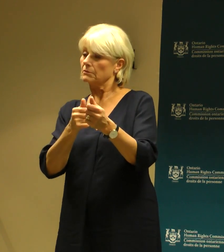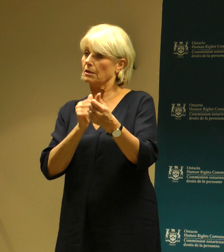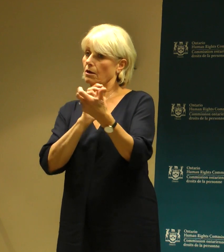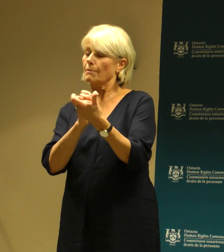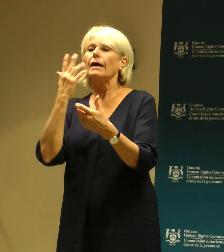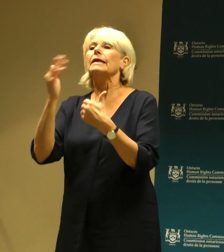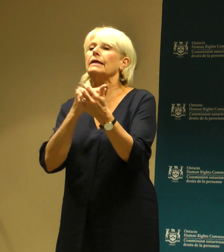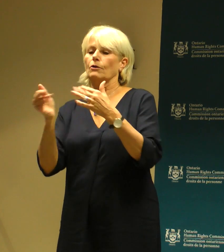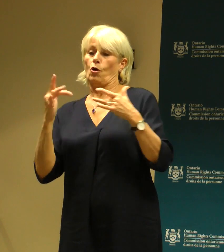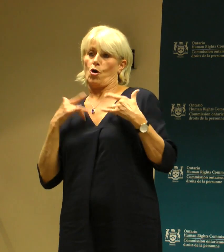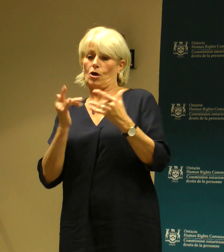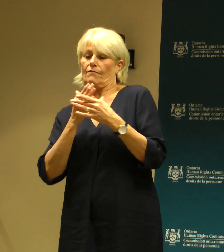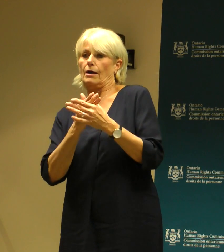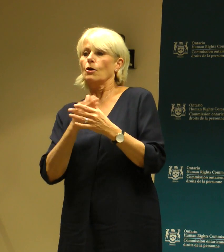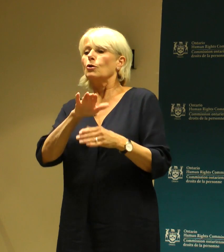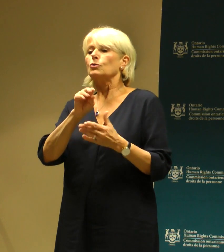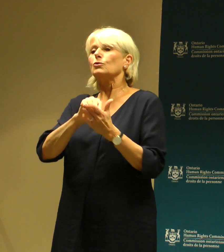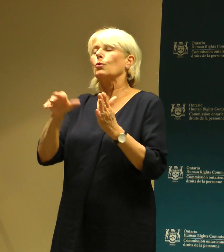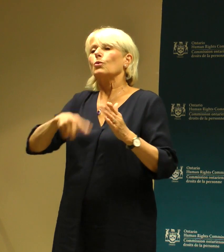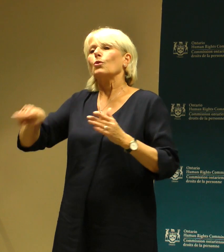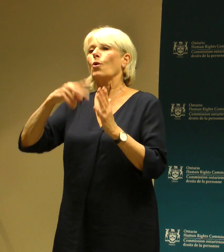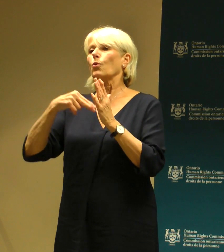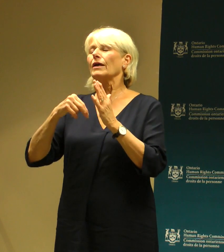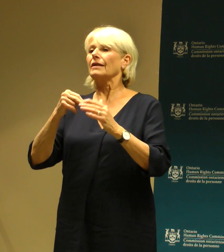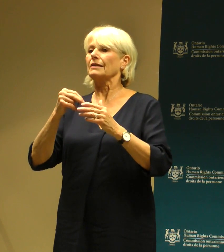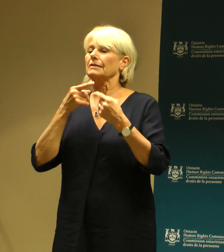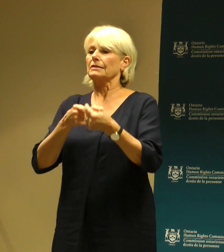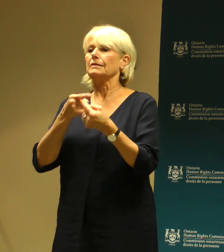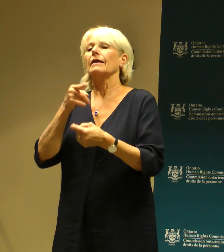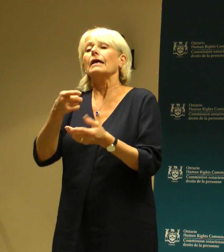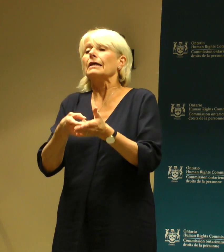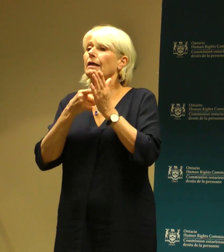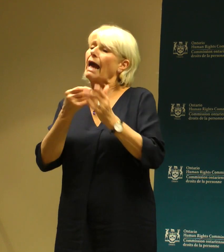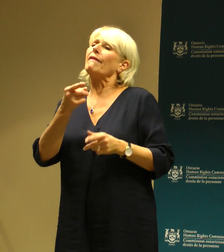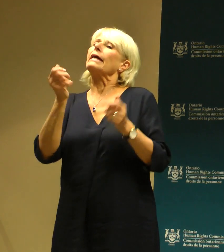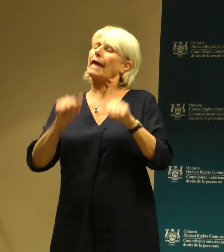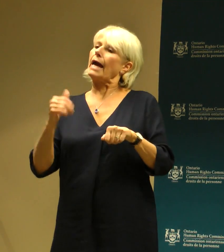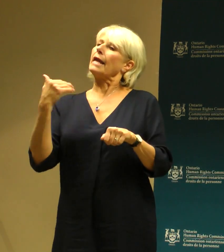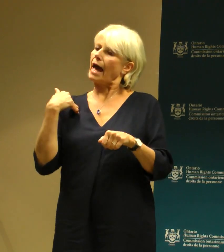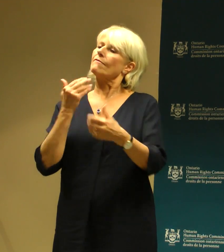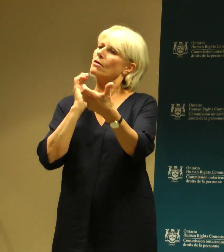early intervention, students with reading disabilities may require and are entitled to receive accommodation.